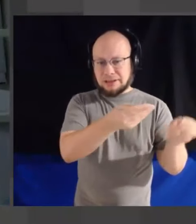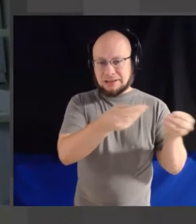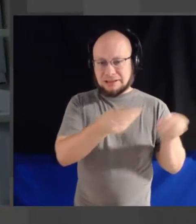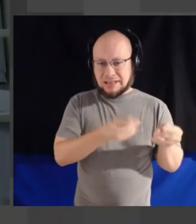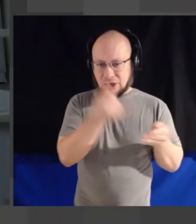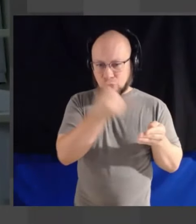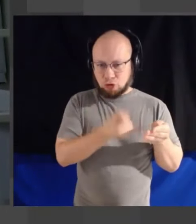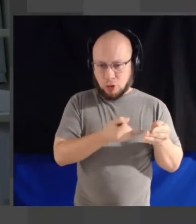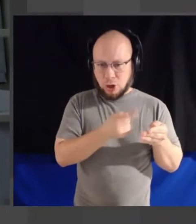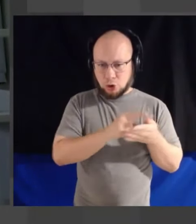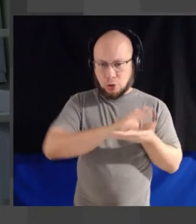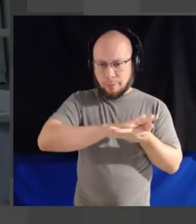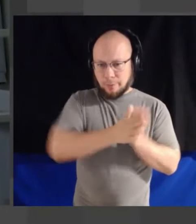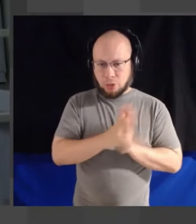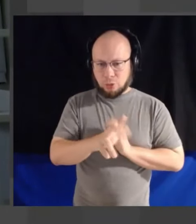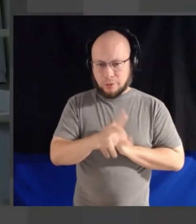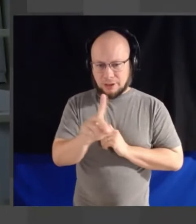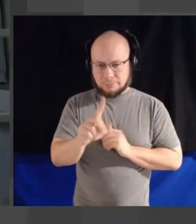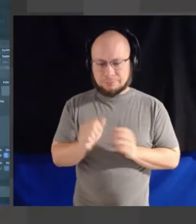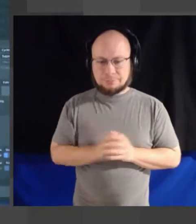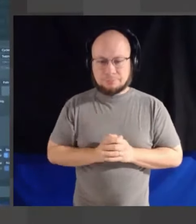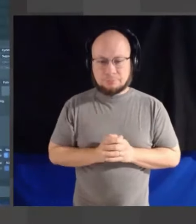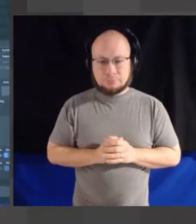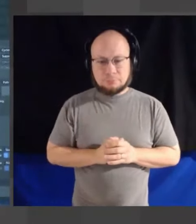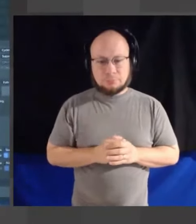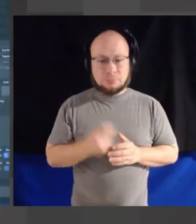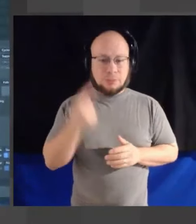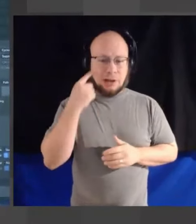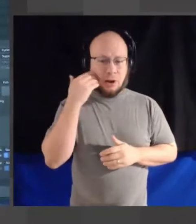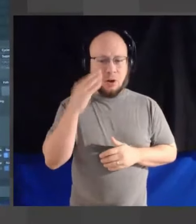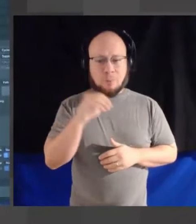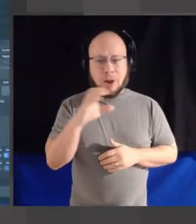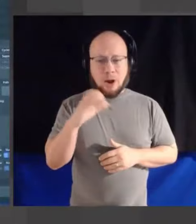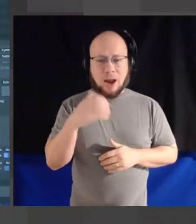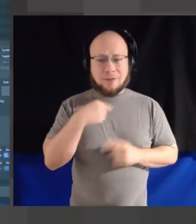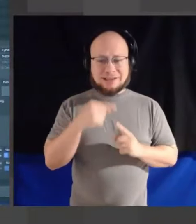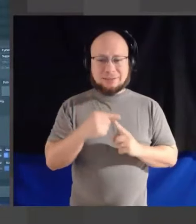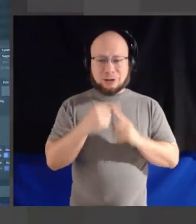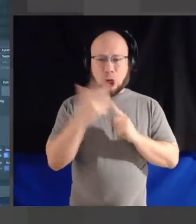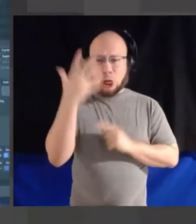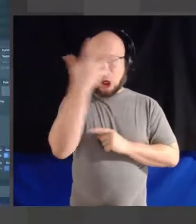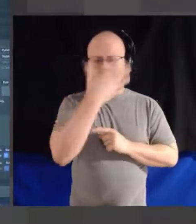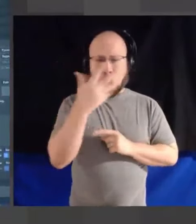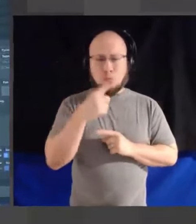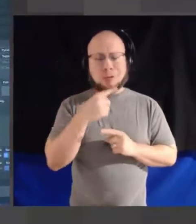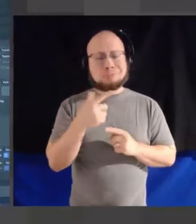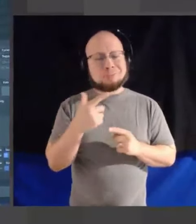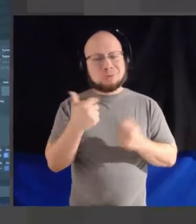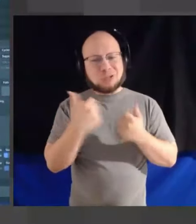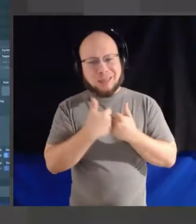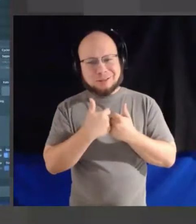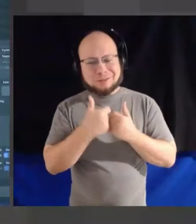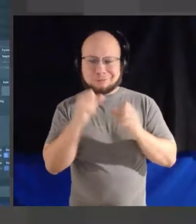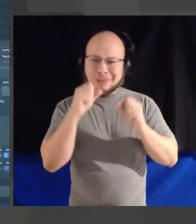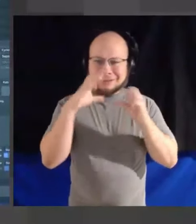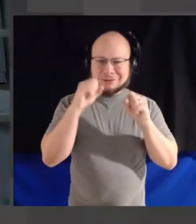TO LIFE AND MAKE THEM MOVE IN 3-D SPACE. TO WORK WITH A GAME THAT HAS SUCH A SPECIAL LOOK IS AMAZING.